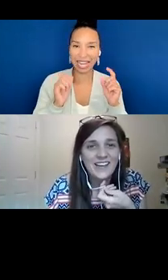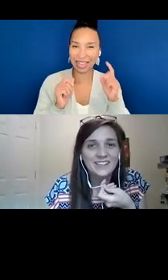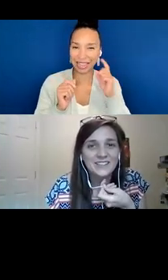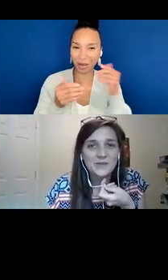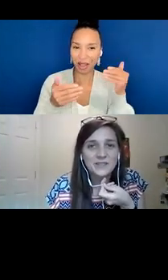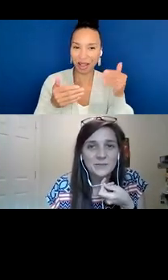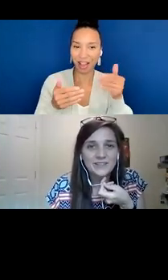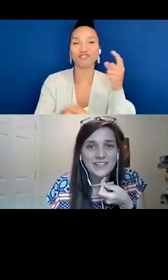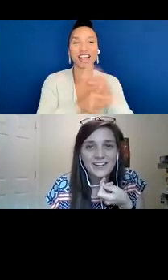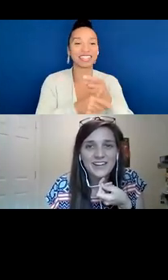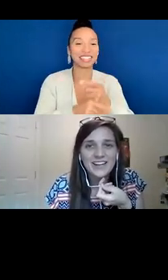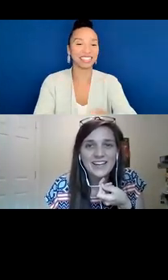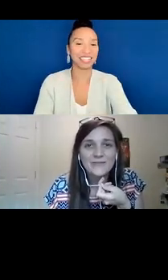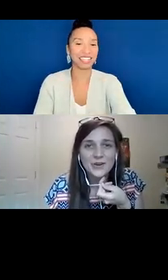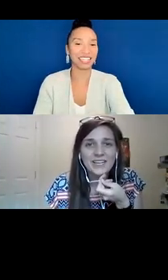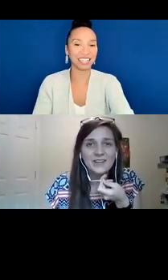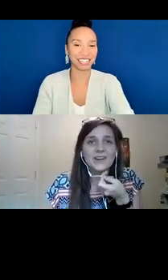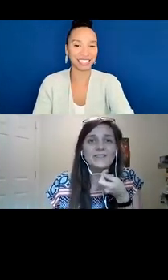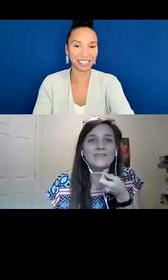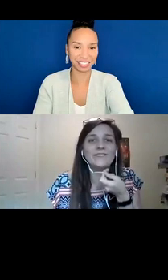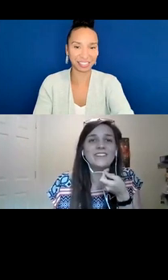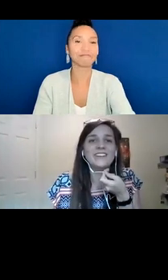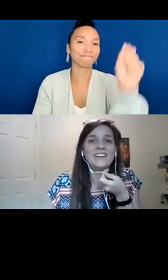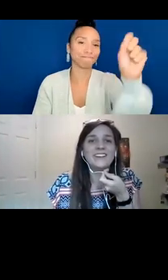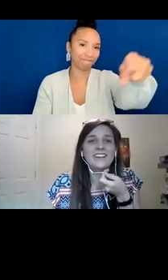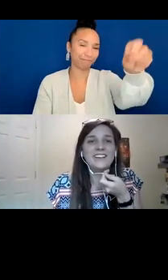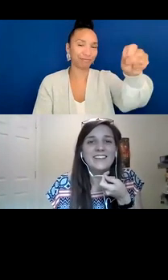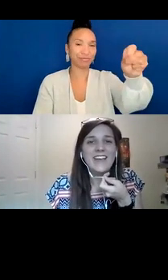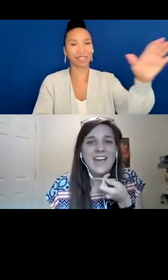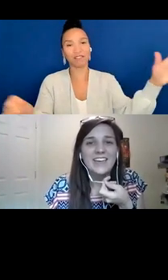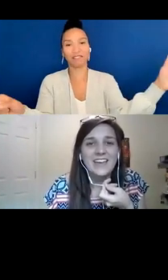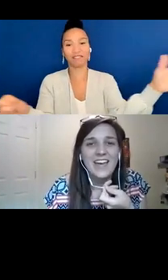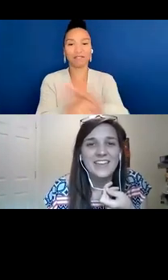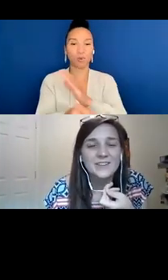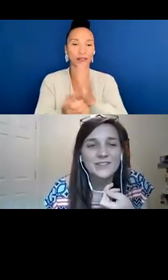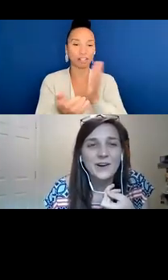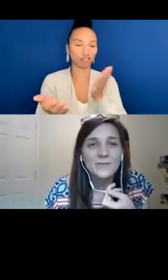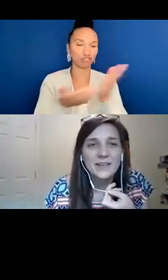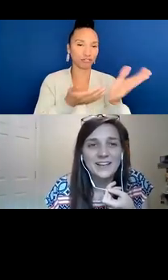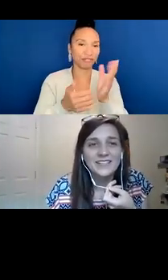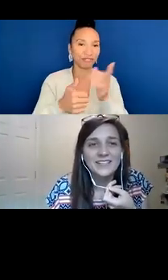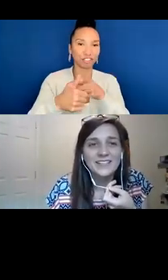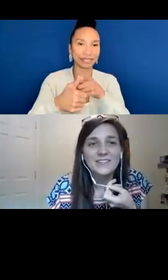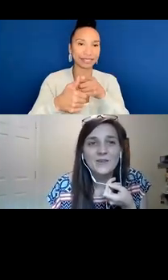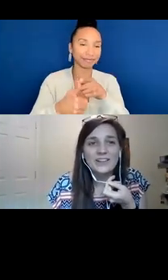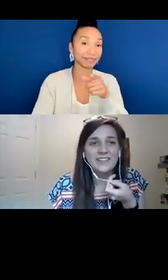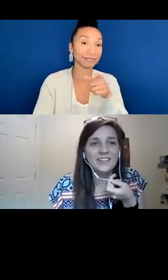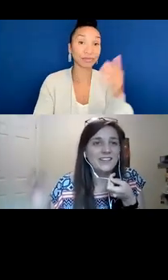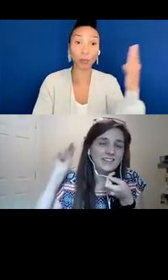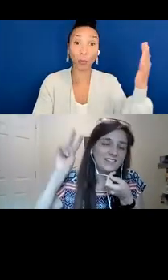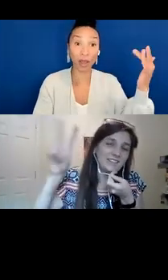And so this person is fully served. They're starved because they requested